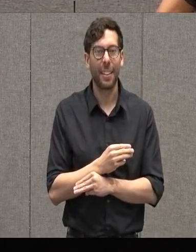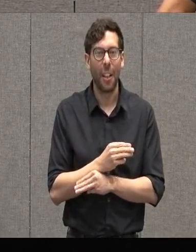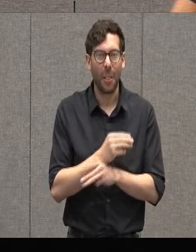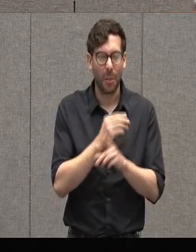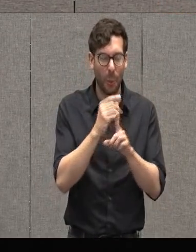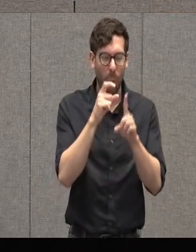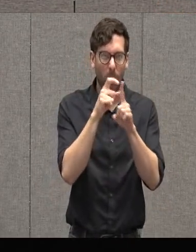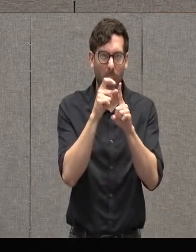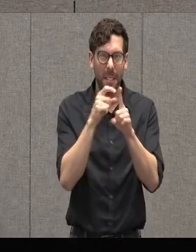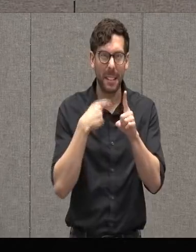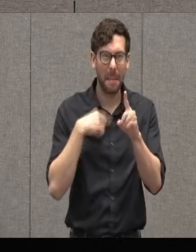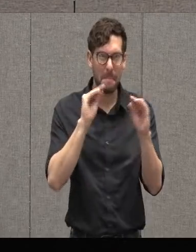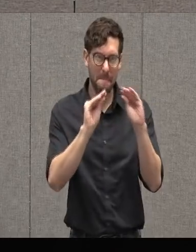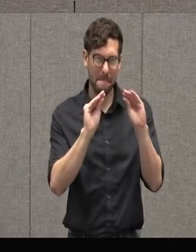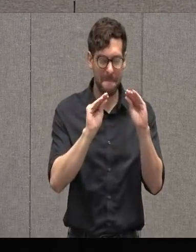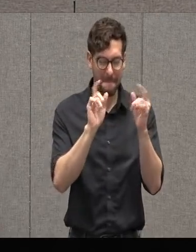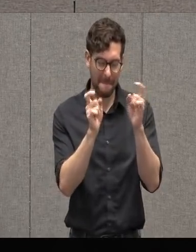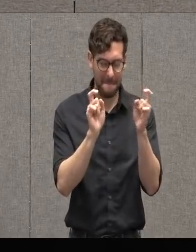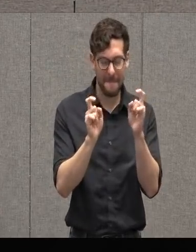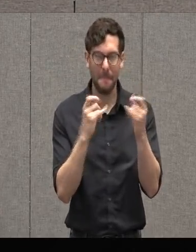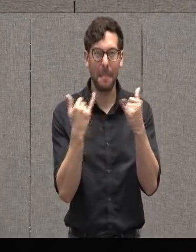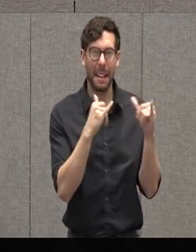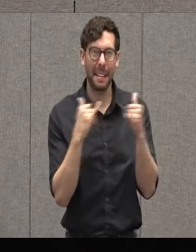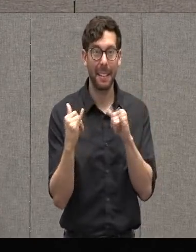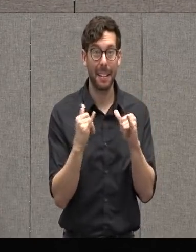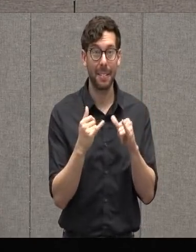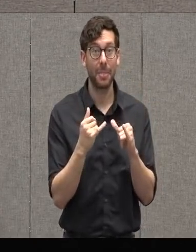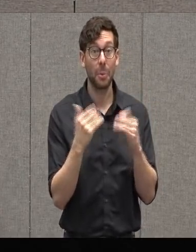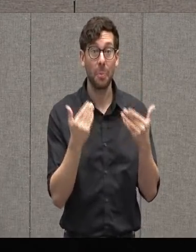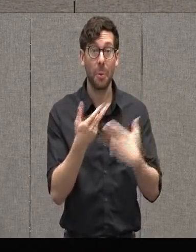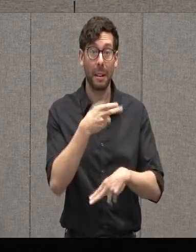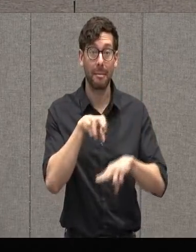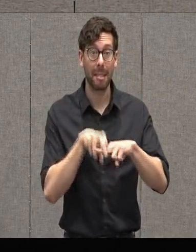Why don't you have a seat and I'll talk to you about how to play the game.